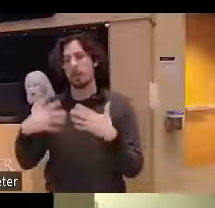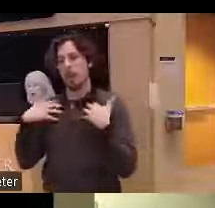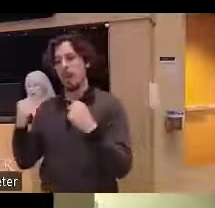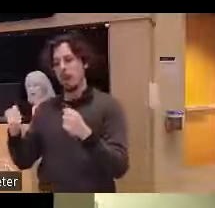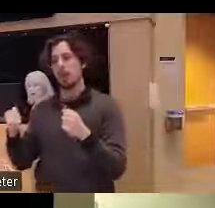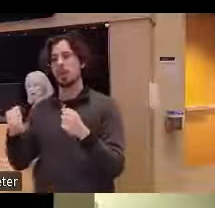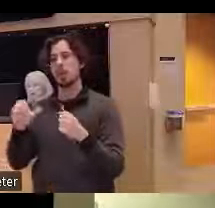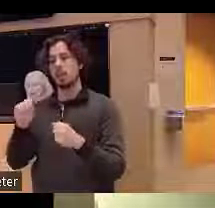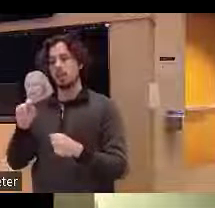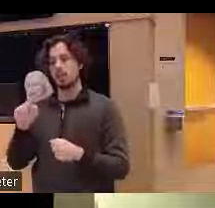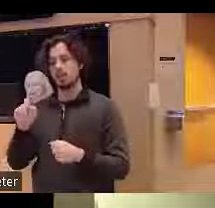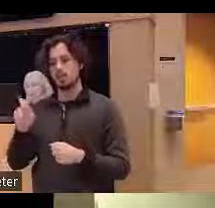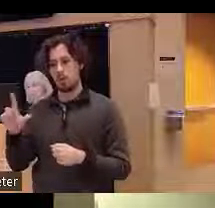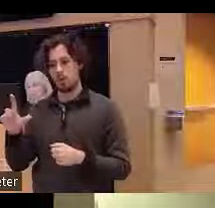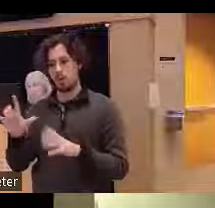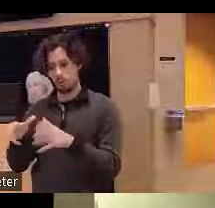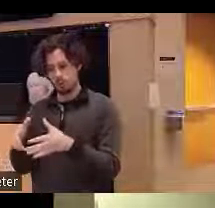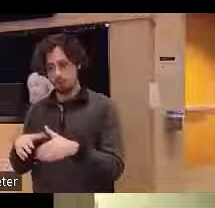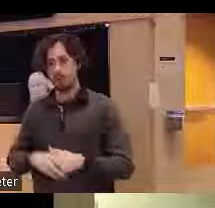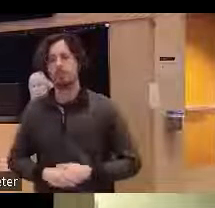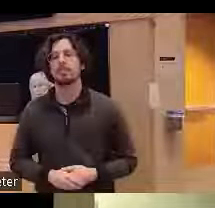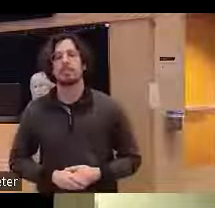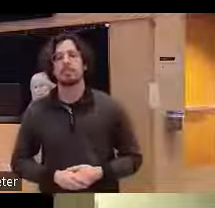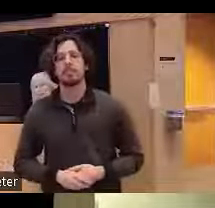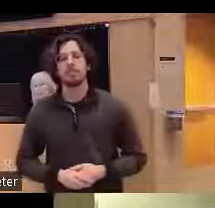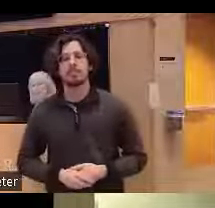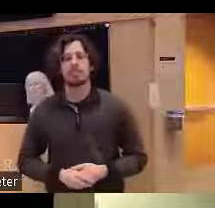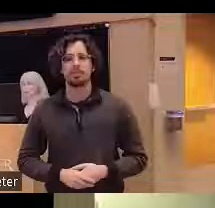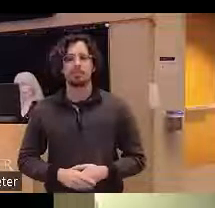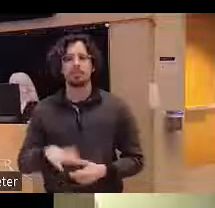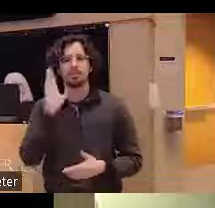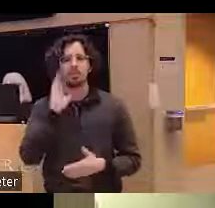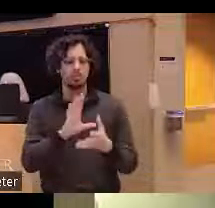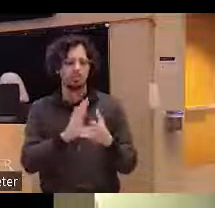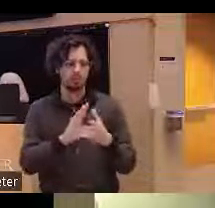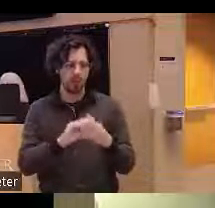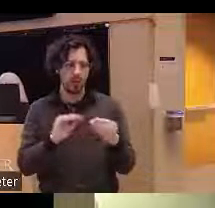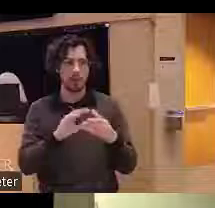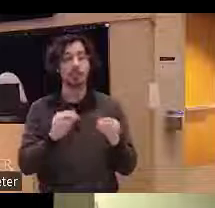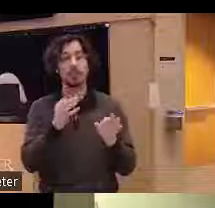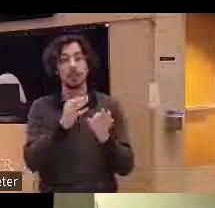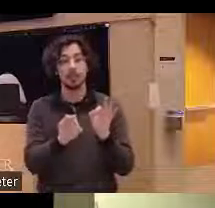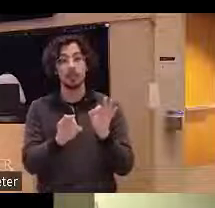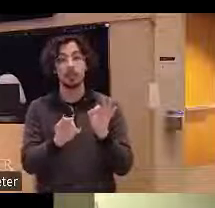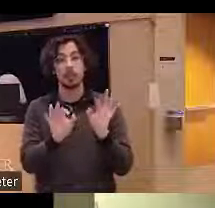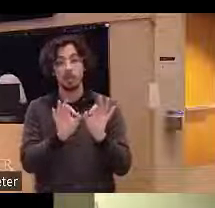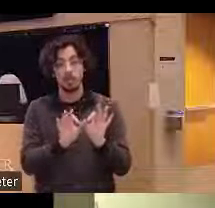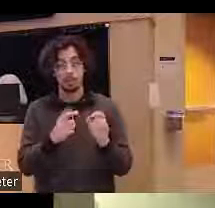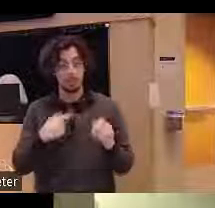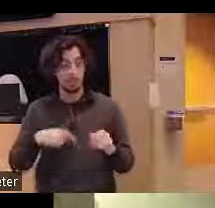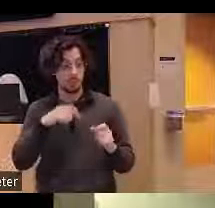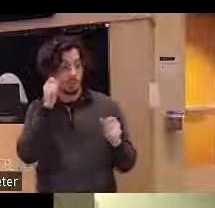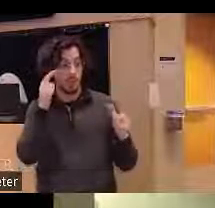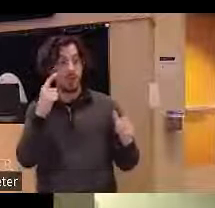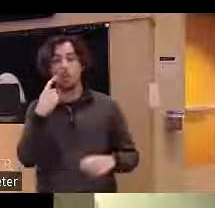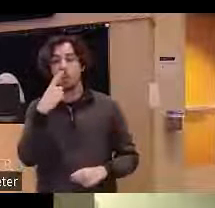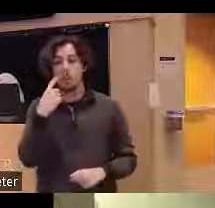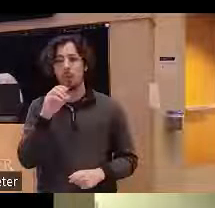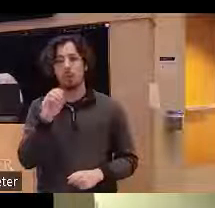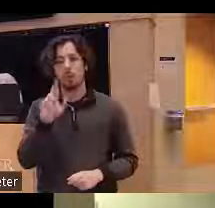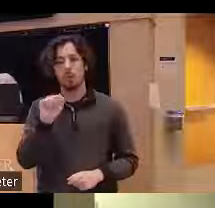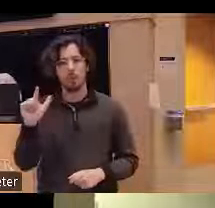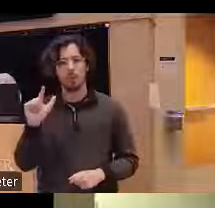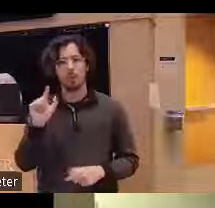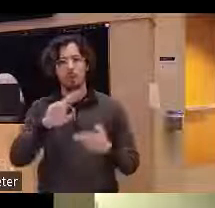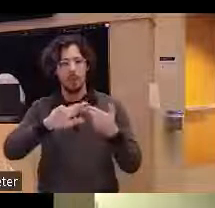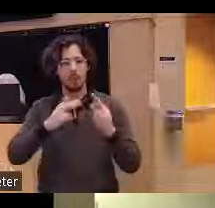um I mean tell you simply so to our surprise the oral microbiome was highly influencing psychiatric